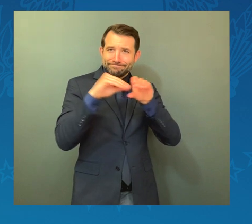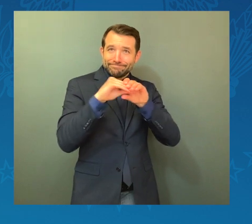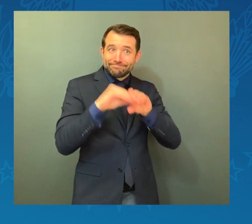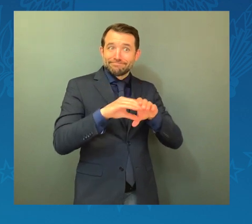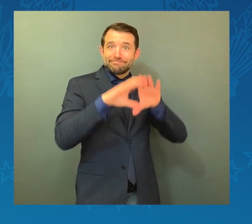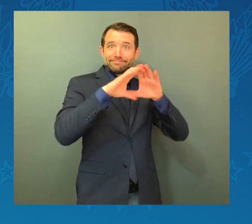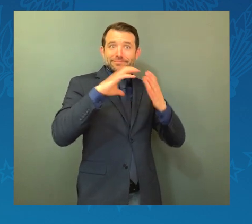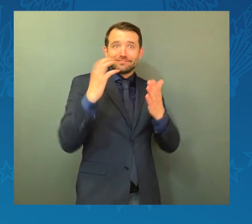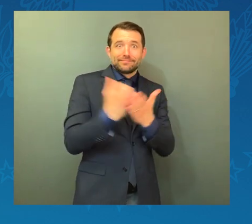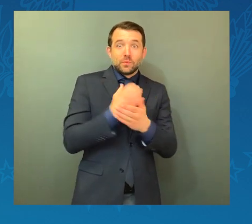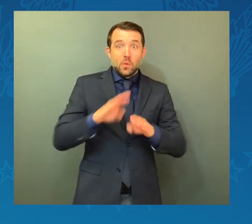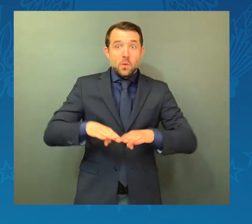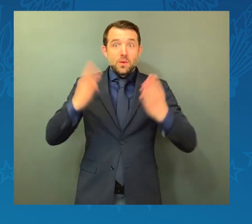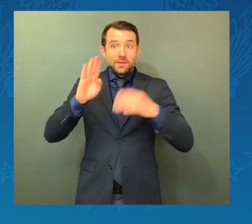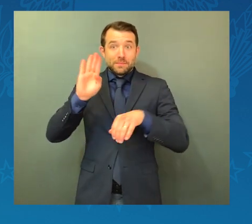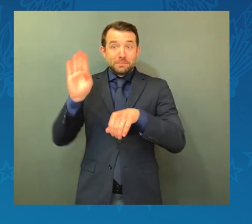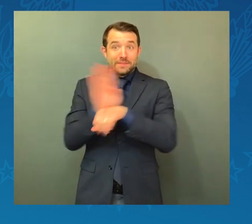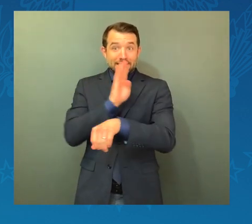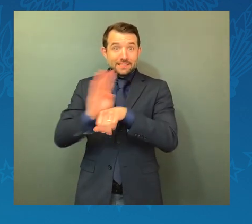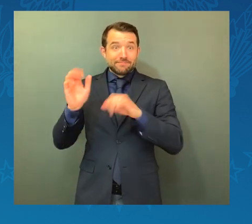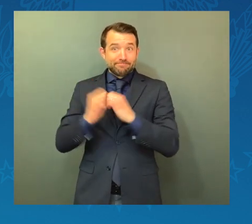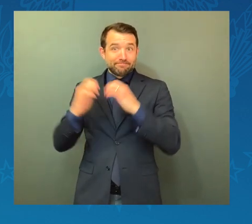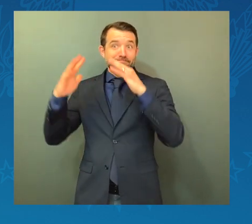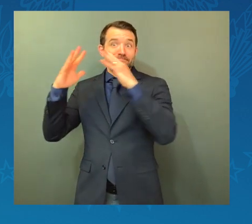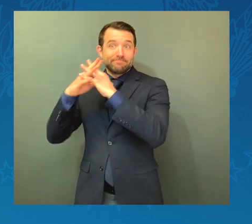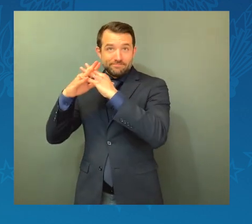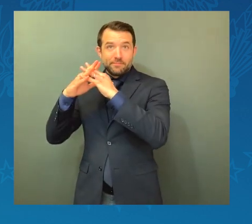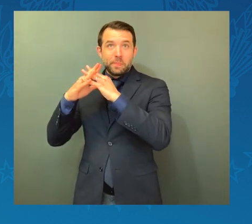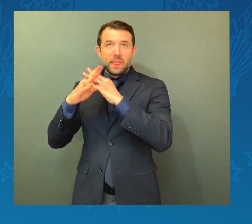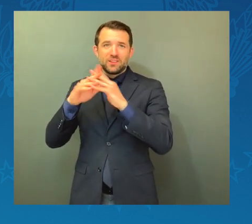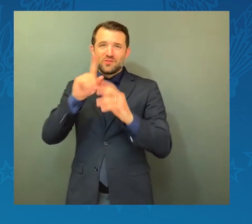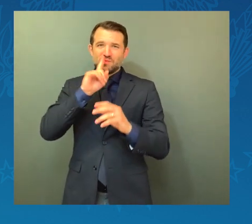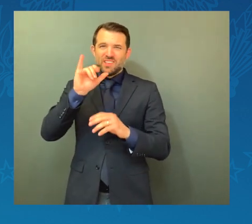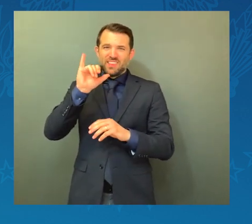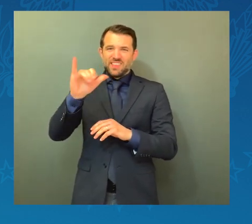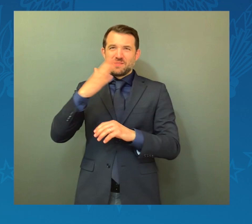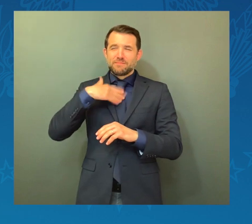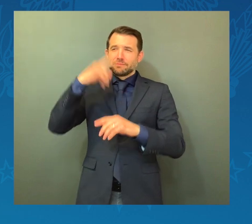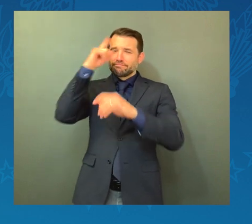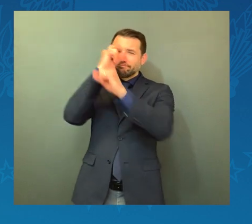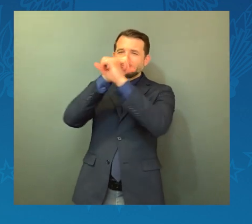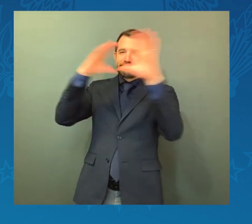Joyce's is my dream come true. As you may know today,